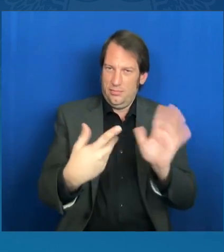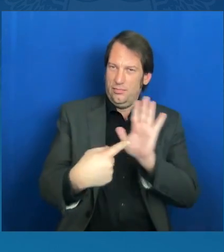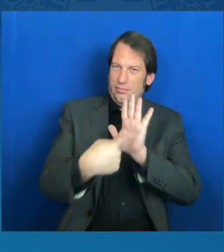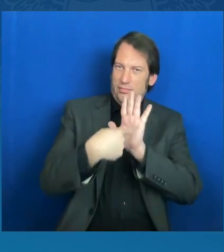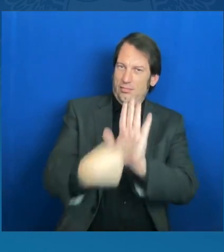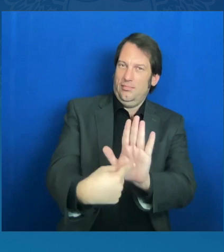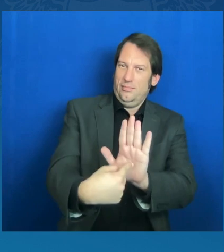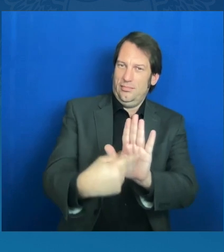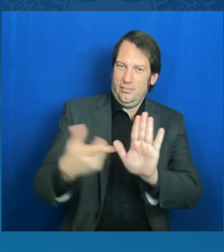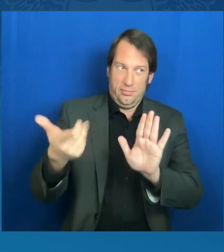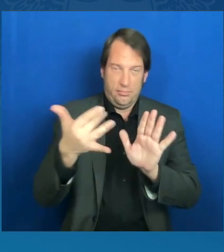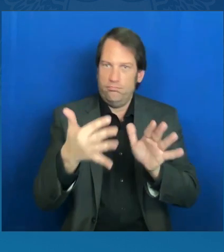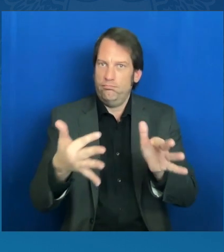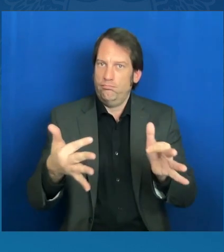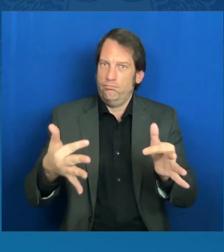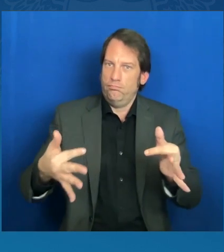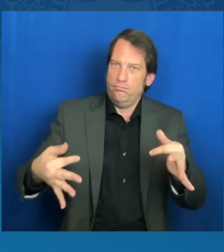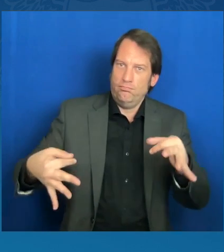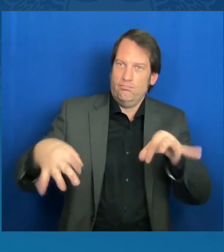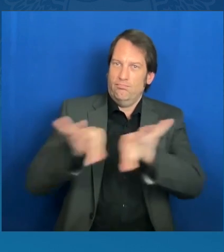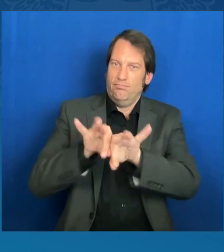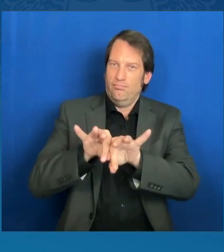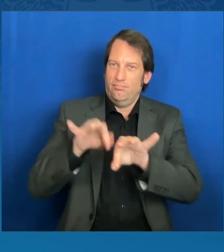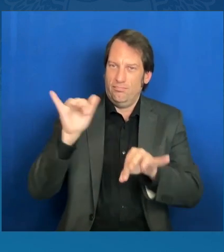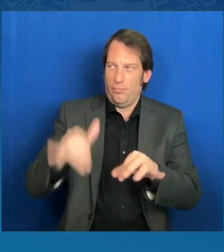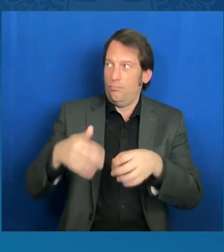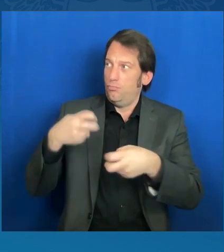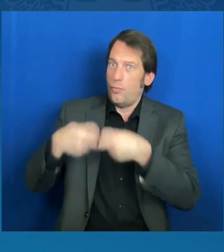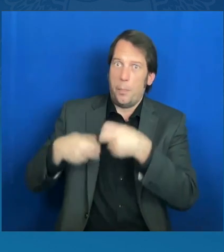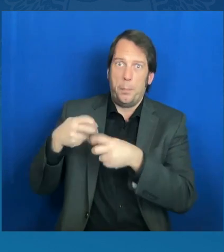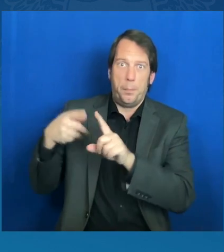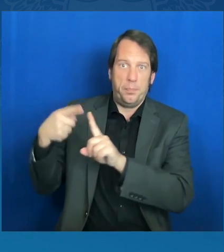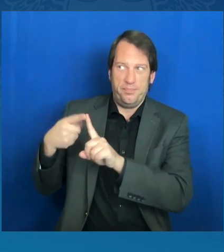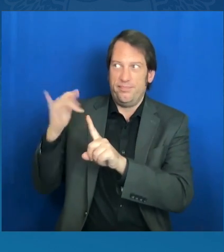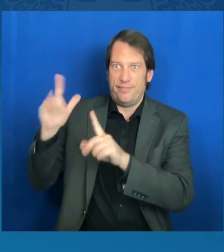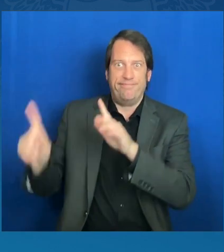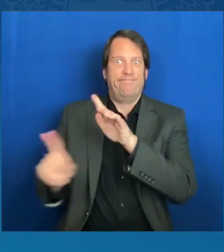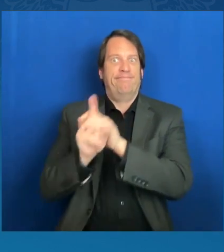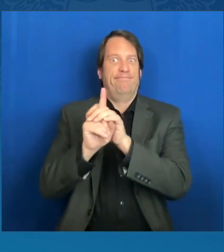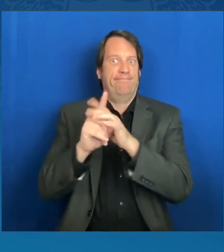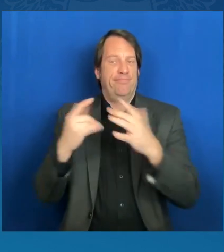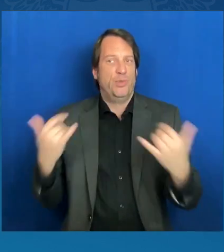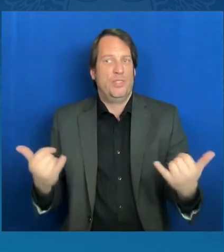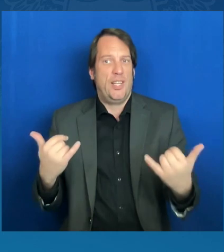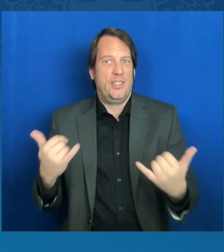that's brought us all here today. The people in this room know better than almost anyone